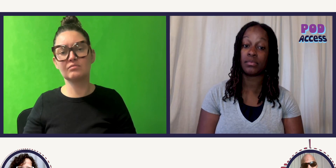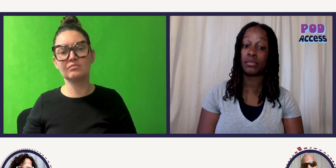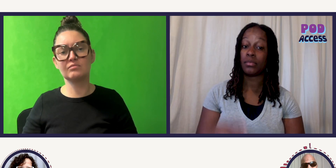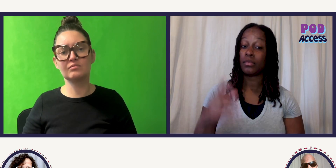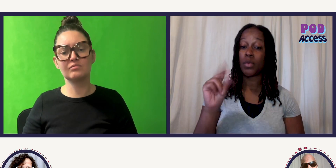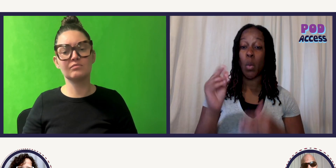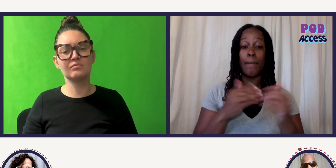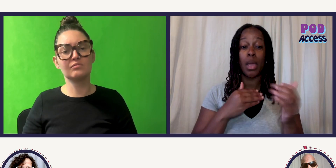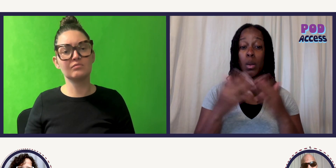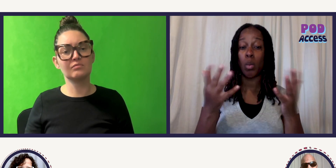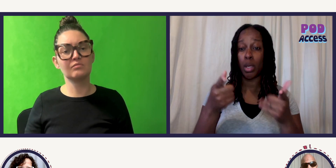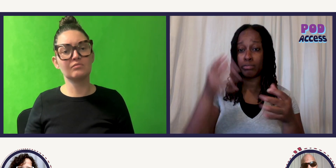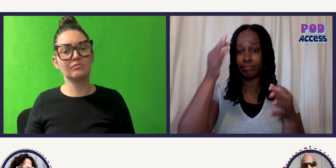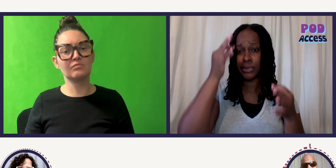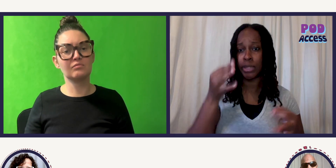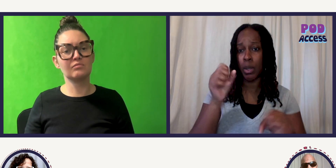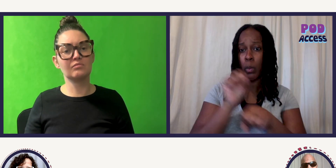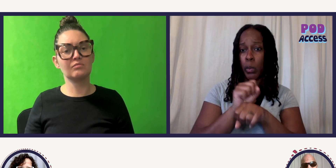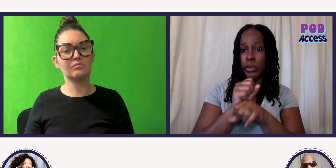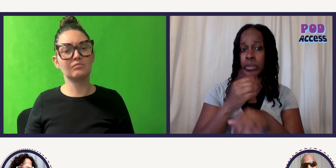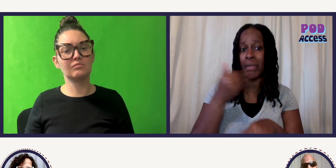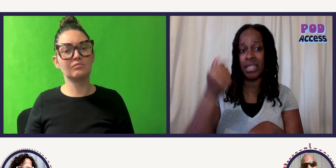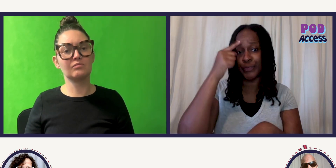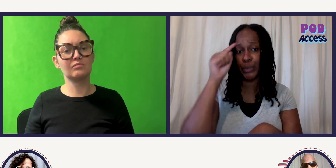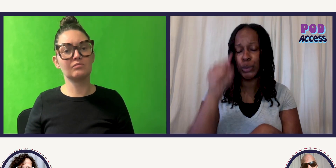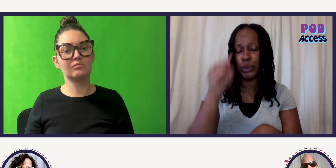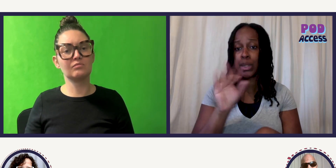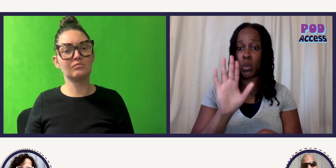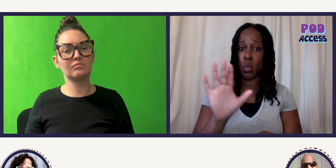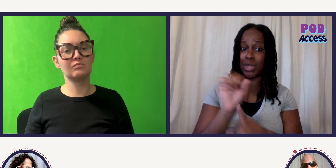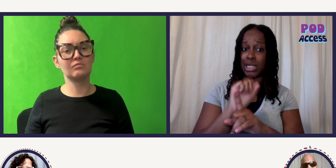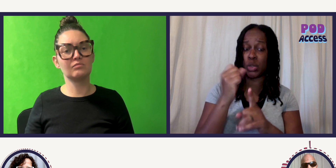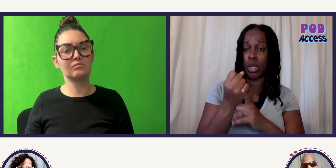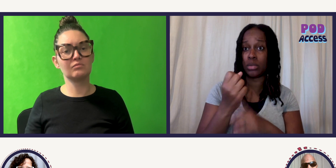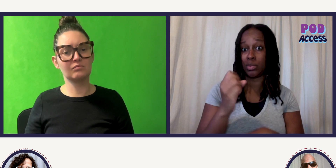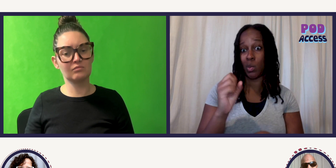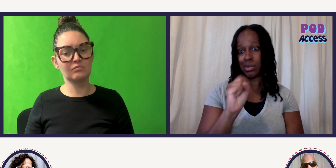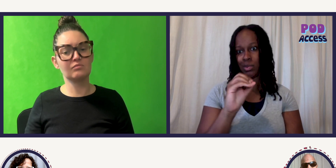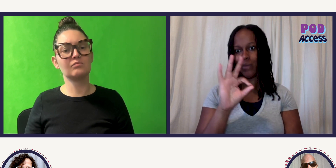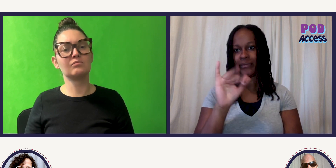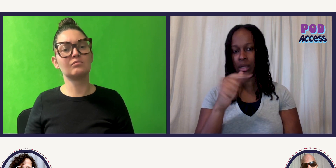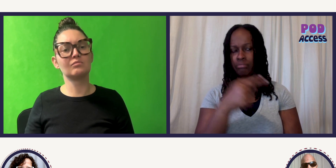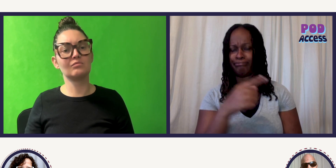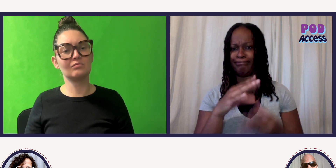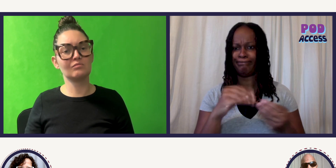No matter what you decide works best for you and your situation, as Sofia tells us, creating a consistent tone is important.